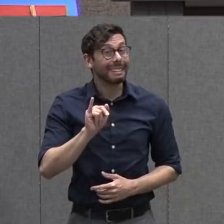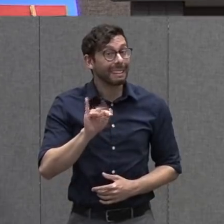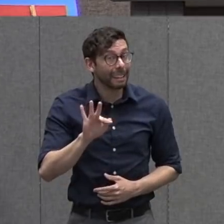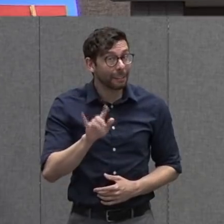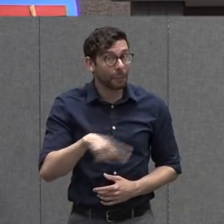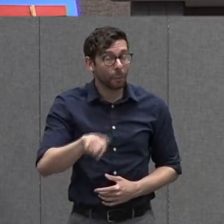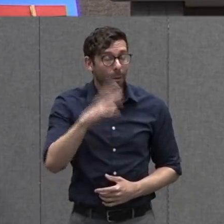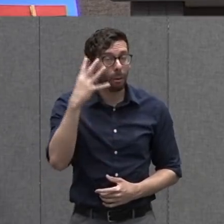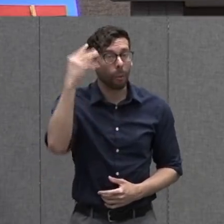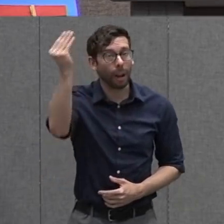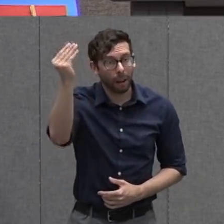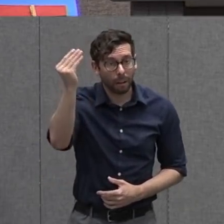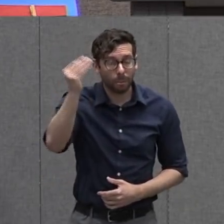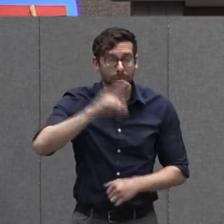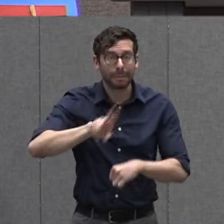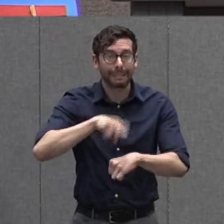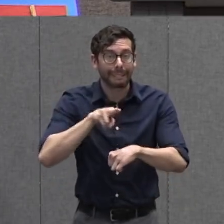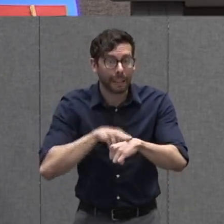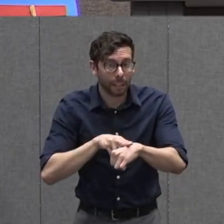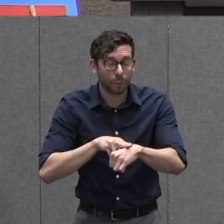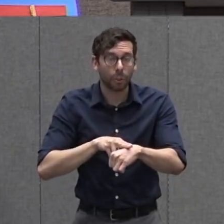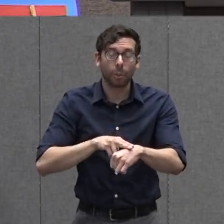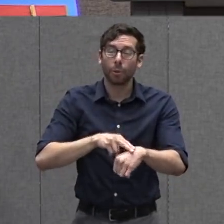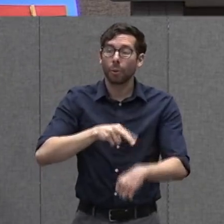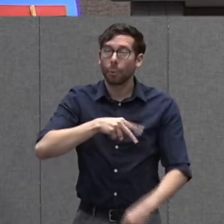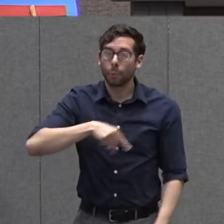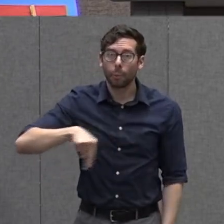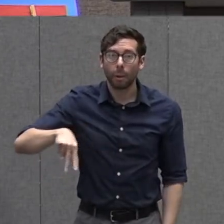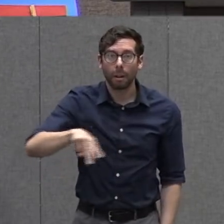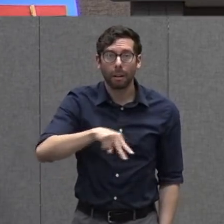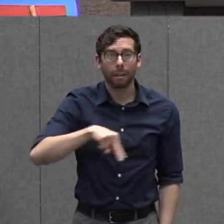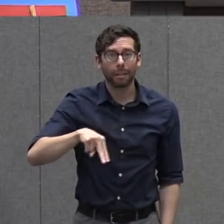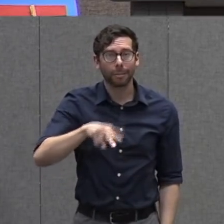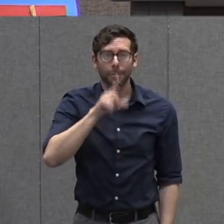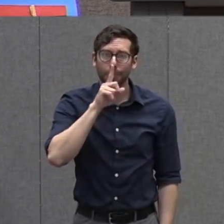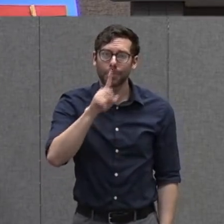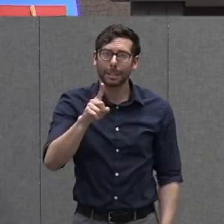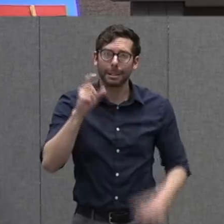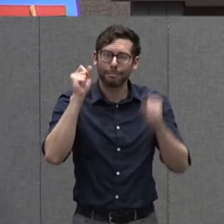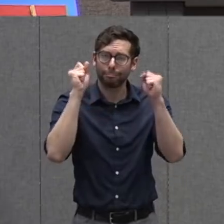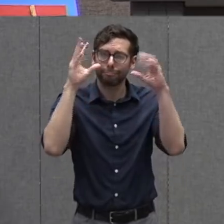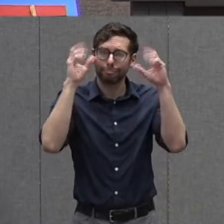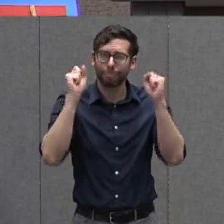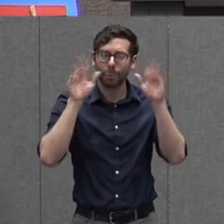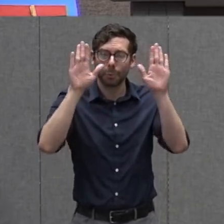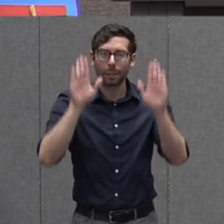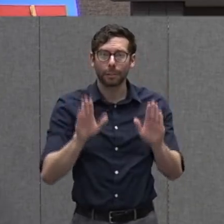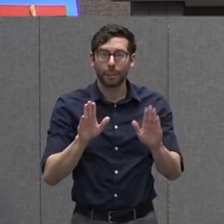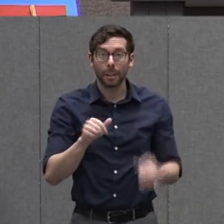that'll be really incredible, because Miss Kay also showed us things that we should be on the lookout for. We should be on the lookout